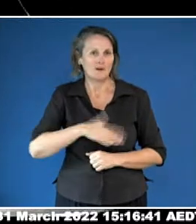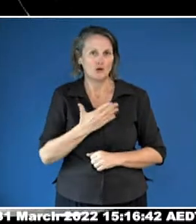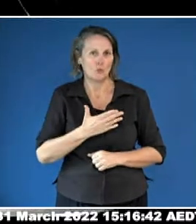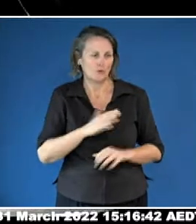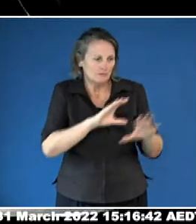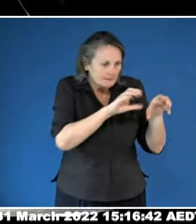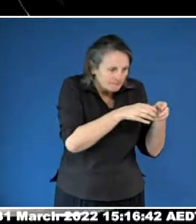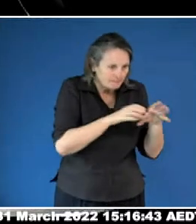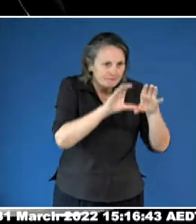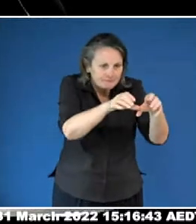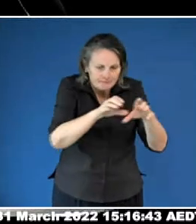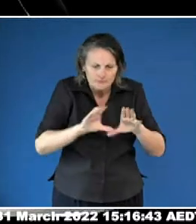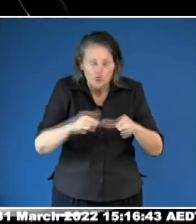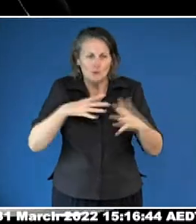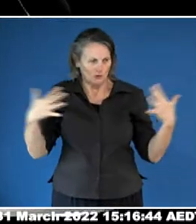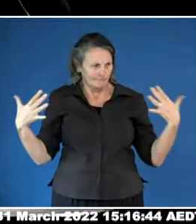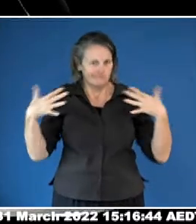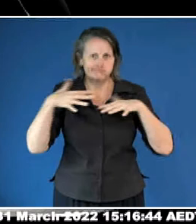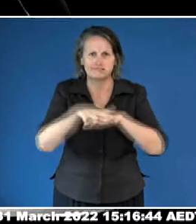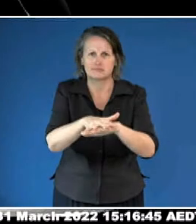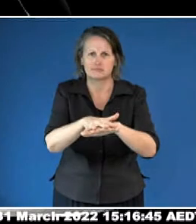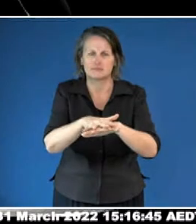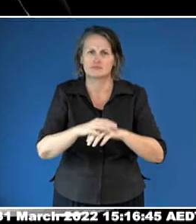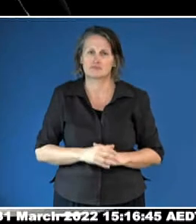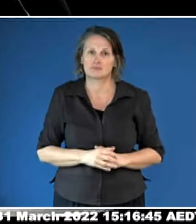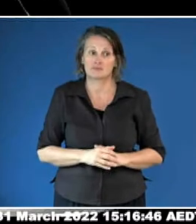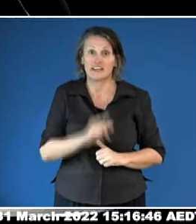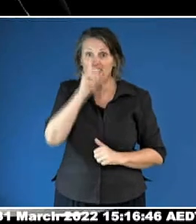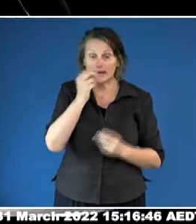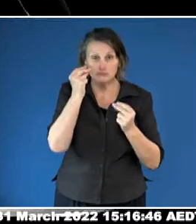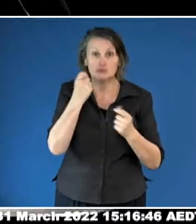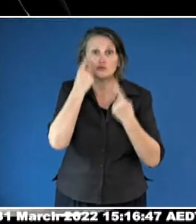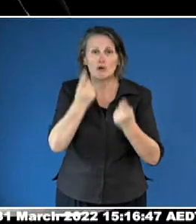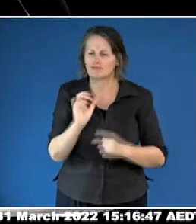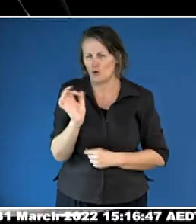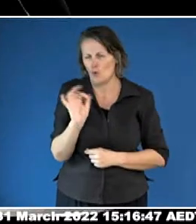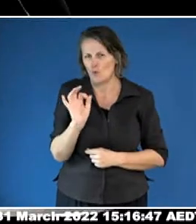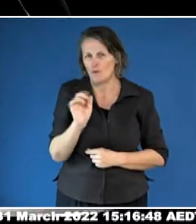Not saying do it overnight, but, you know, we need that.